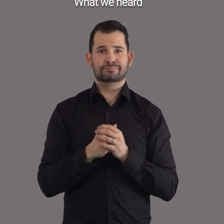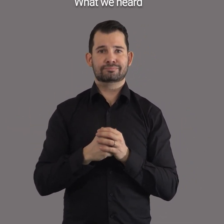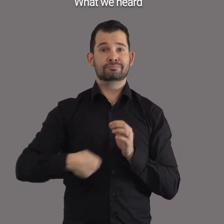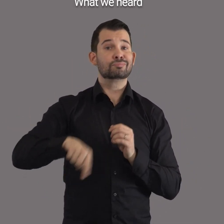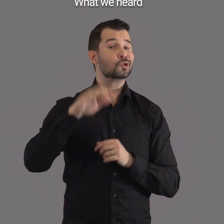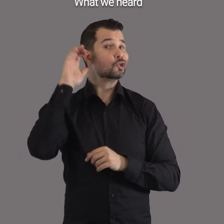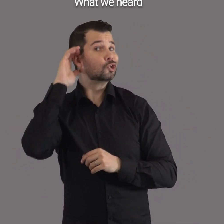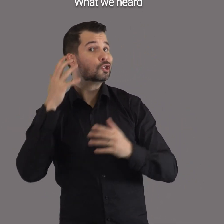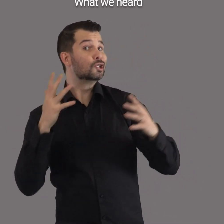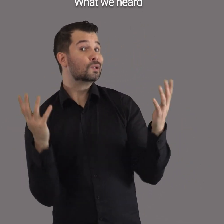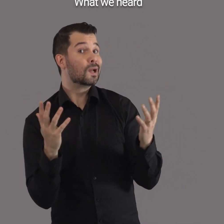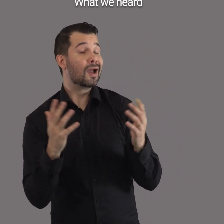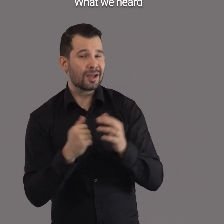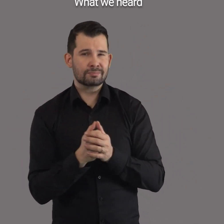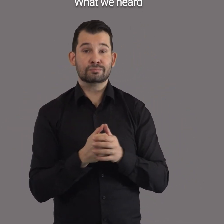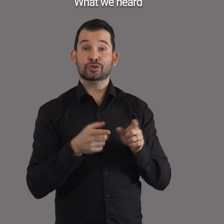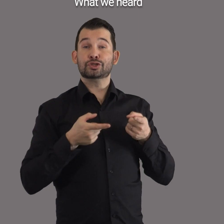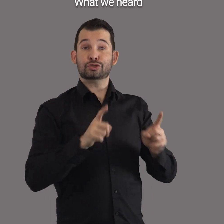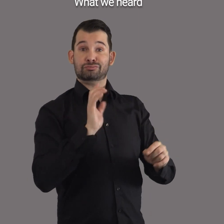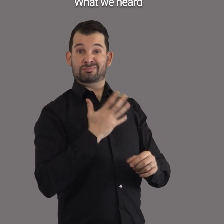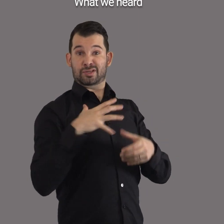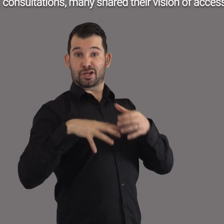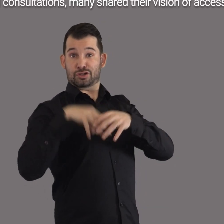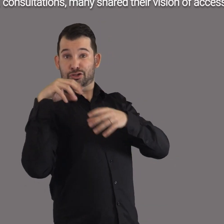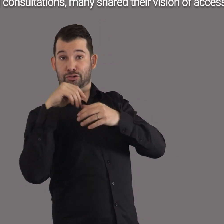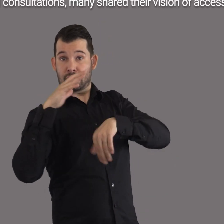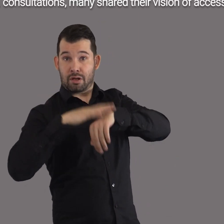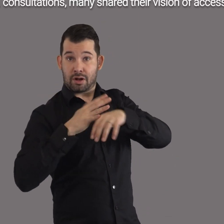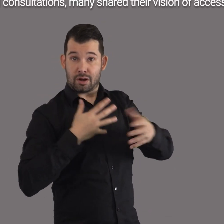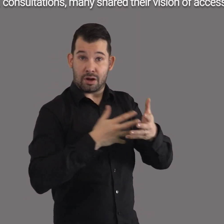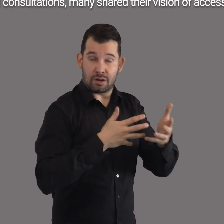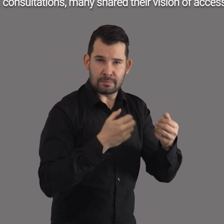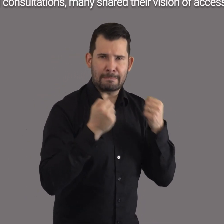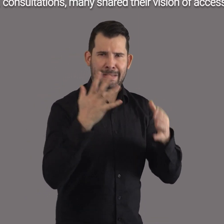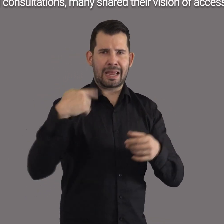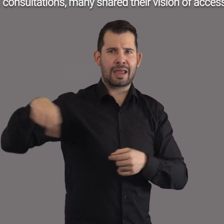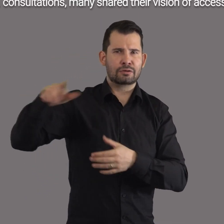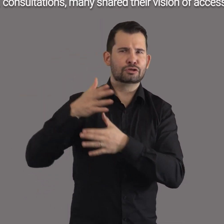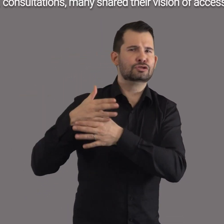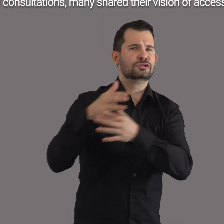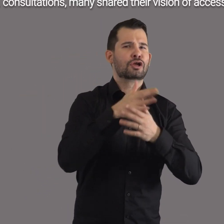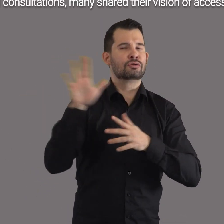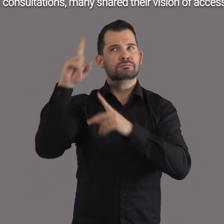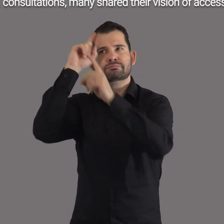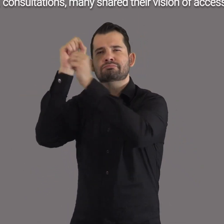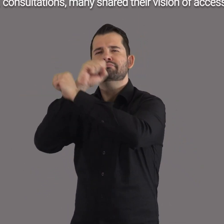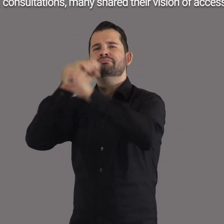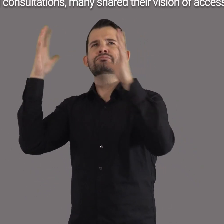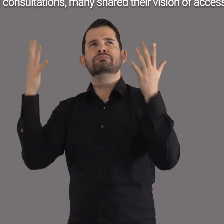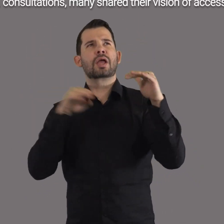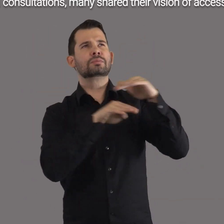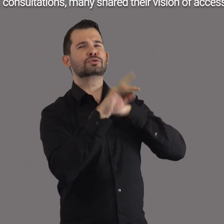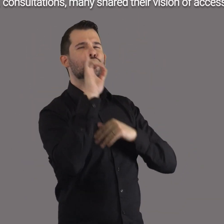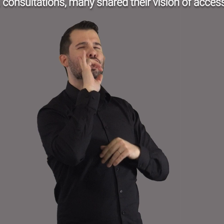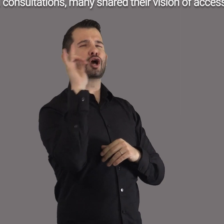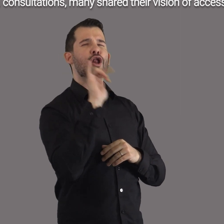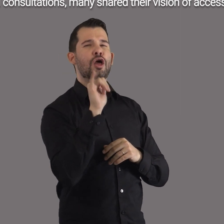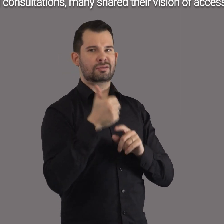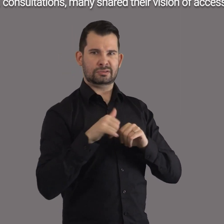What we heard During our external consultations, many shared their vision of accessibility, which was